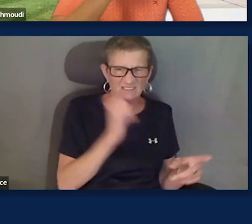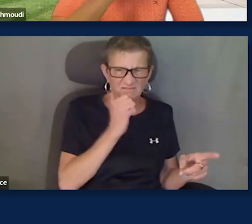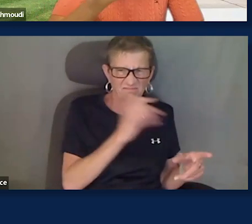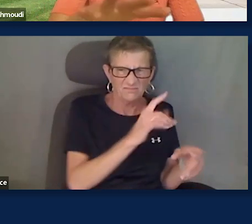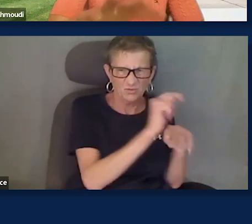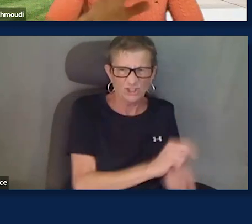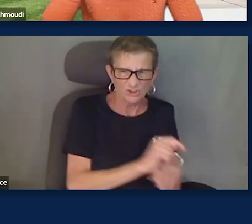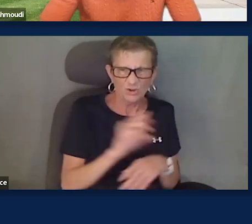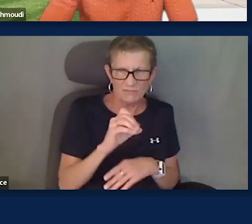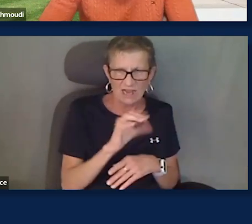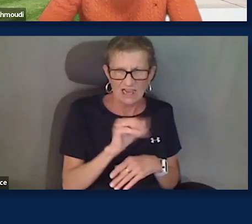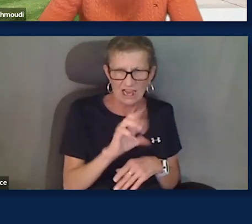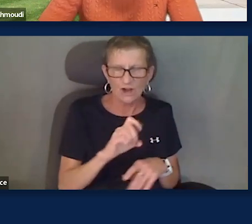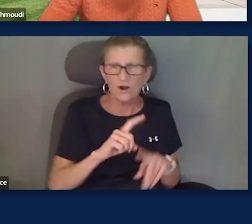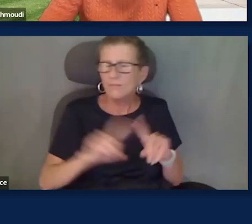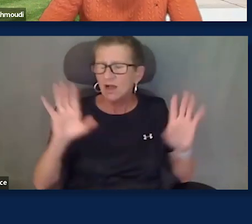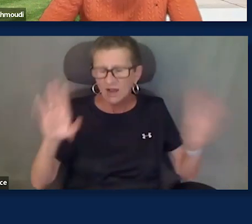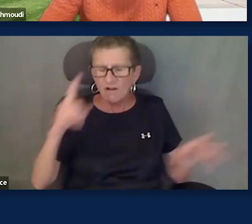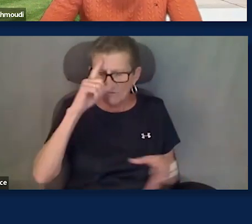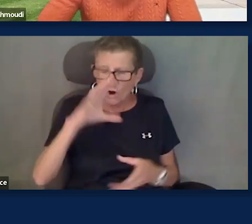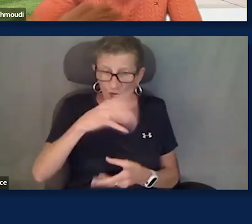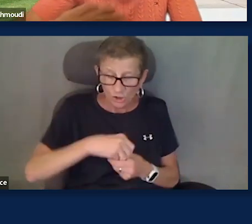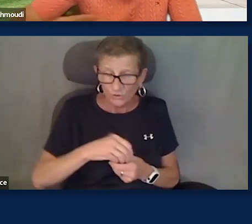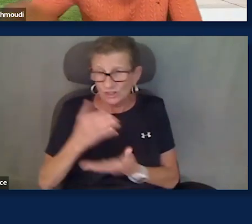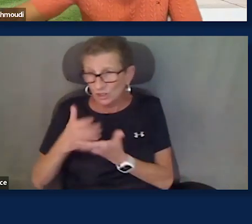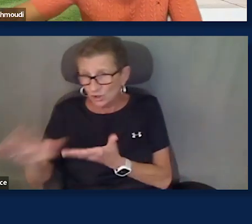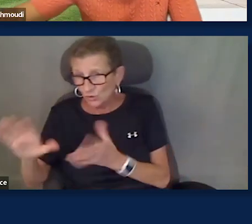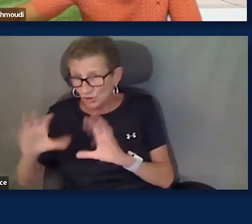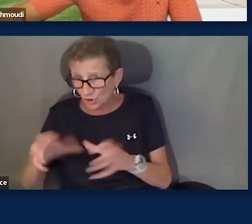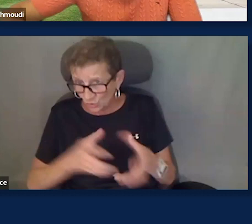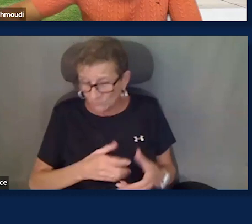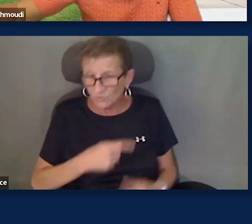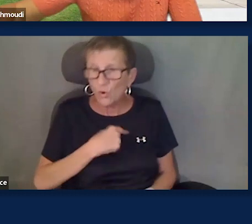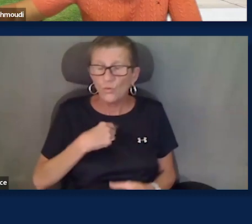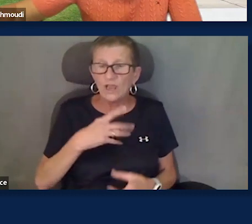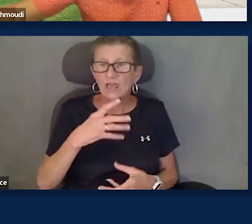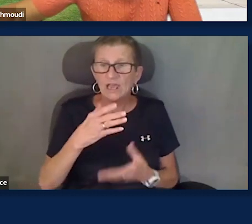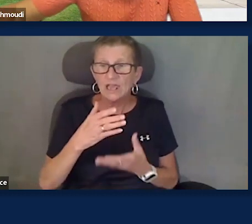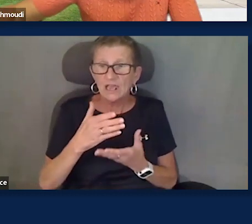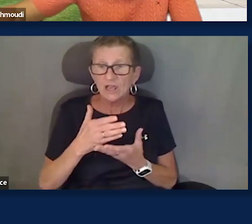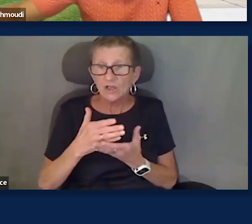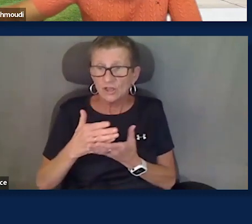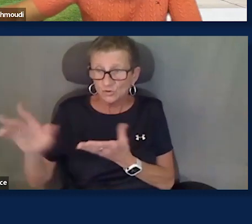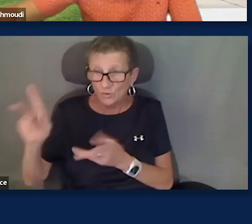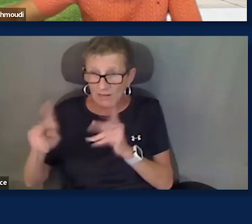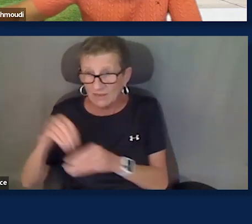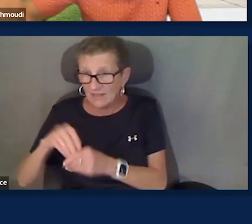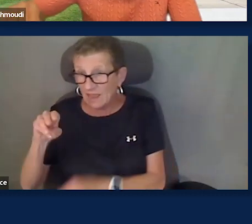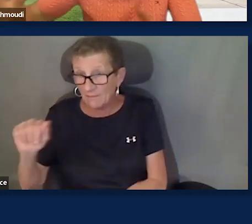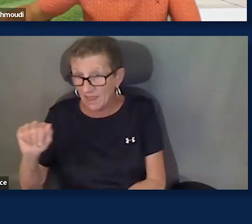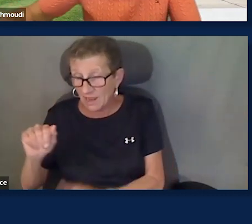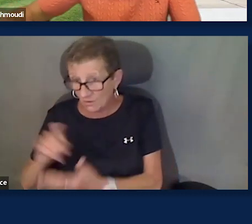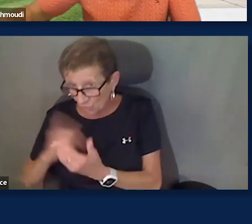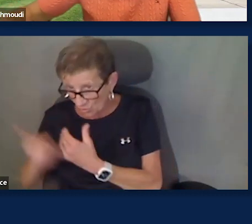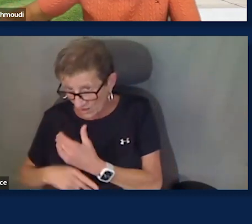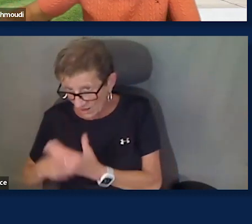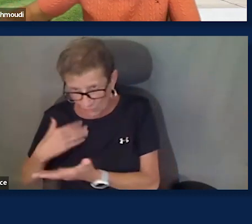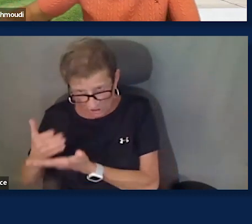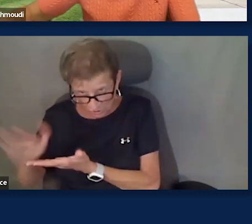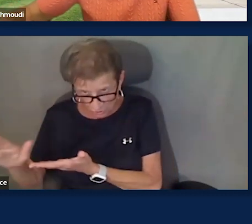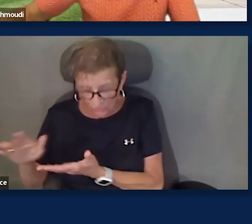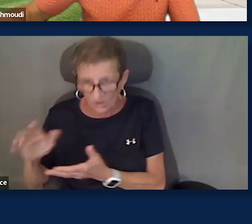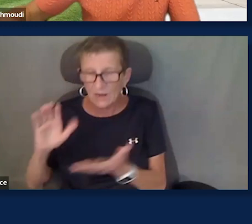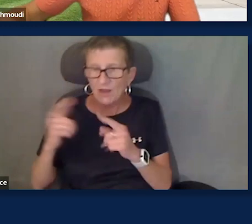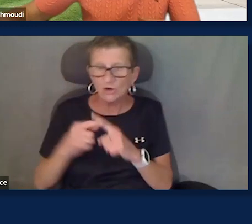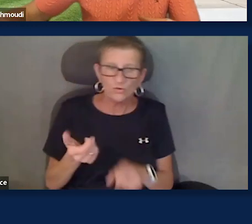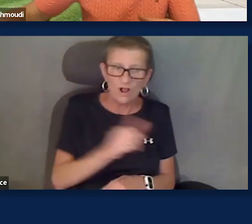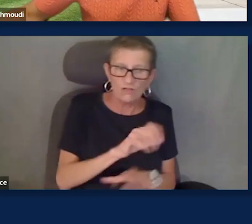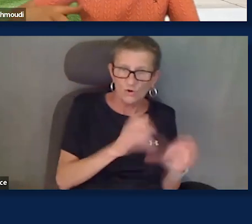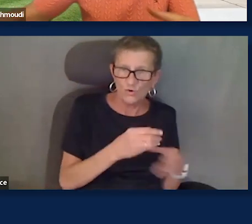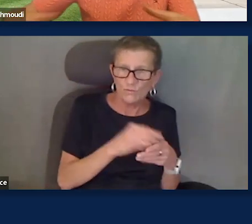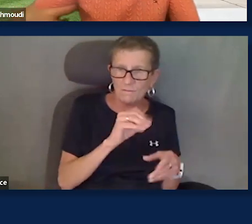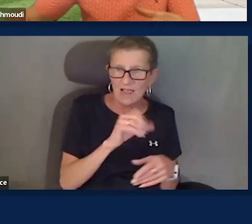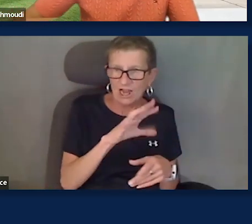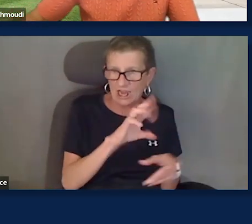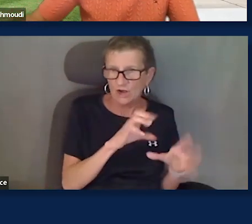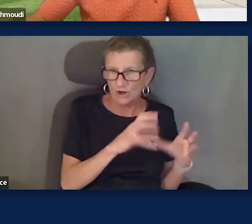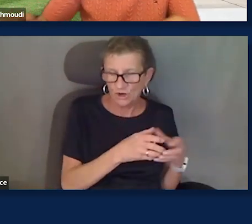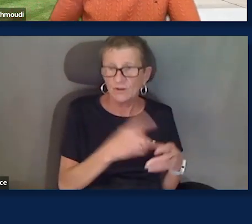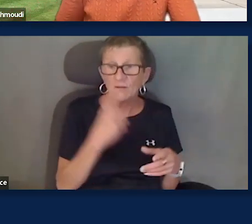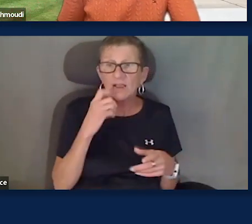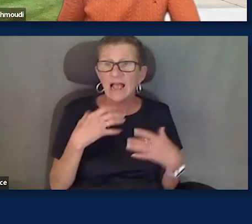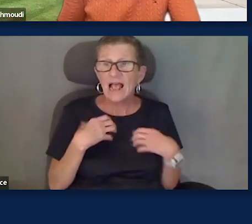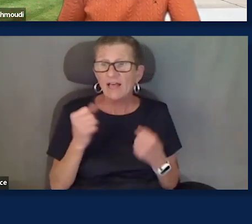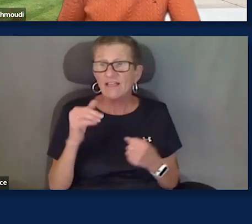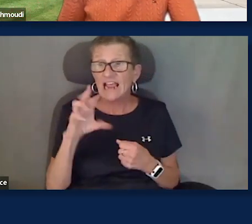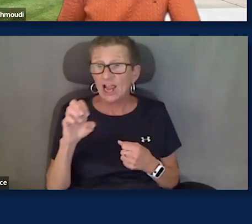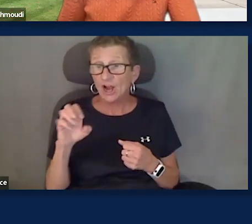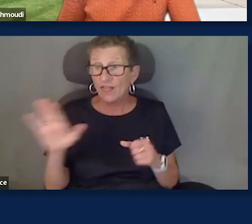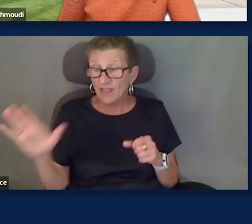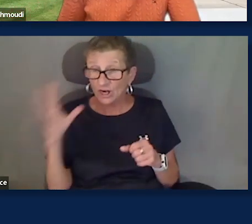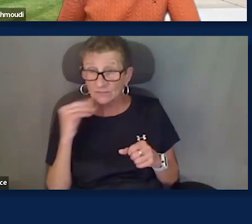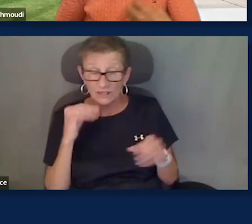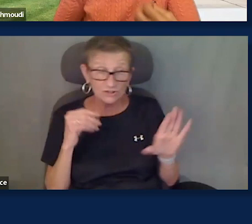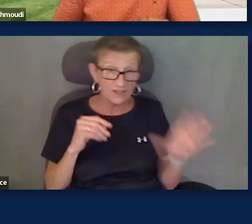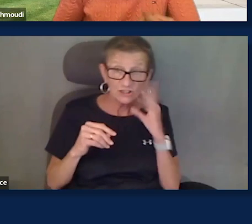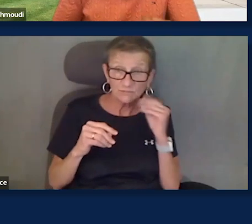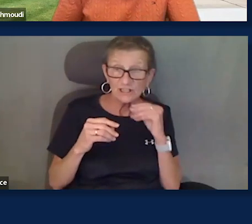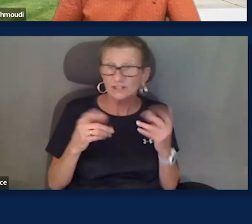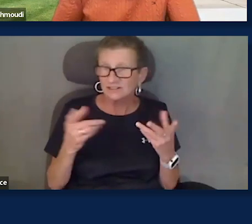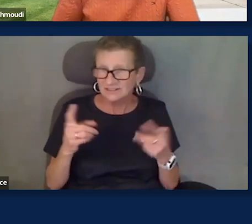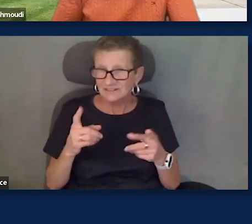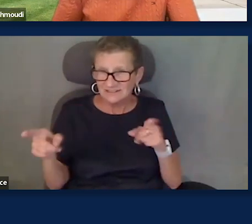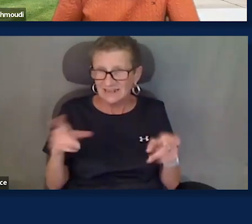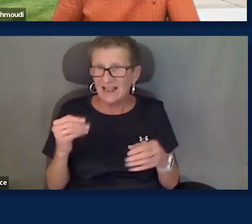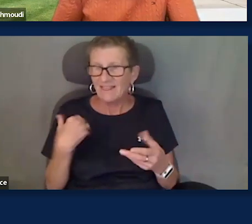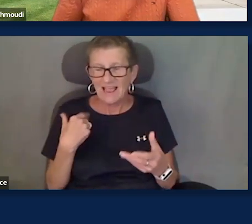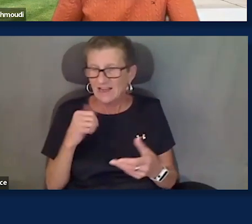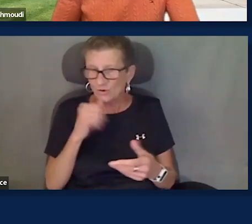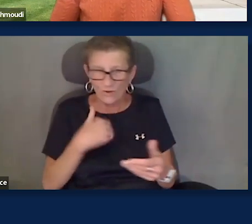We'll get back to that. For exclusion criteria, we excluded people in the MA program from traditional Medicare data because their healthcare encounter is not included in Medicare claims data and we had incomplete information.